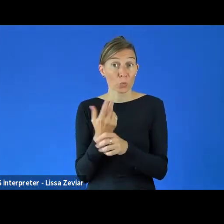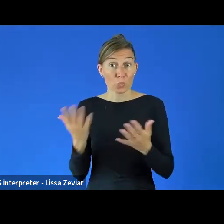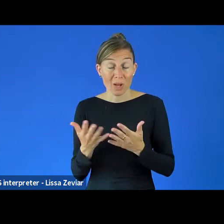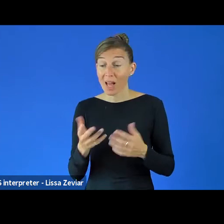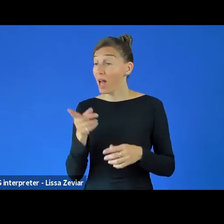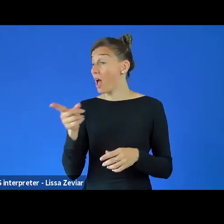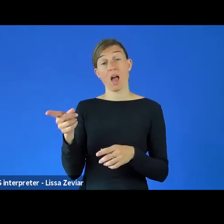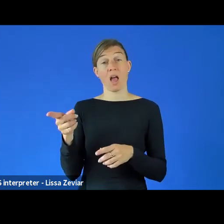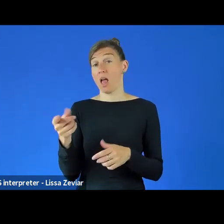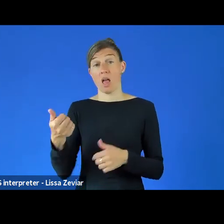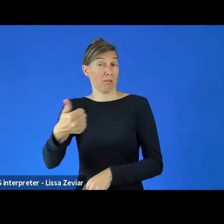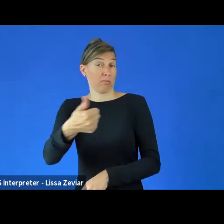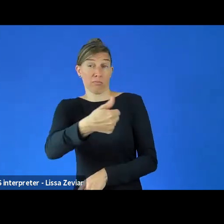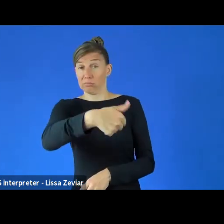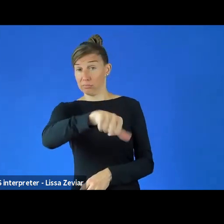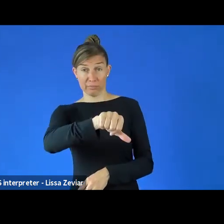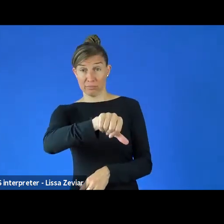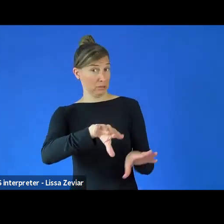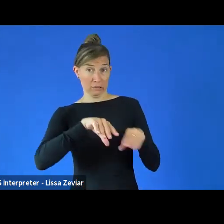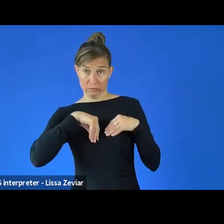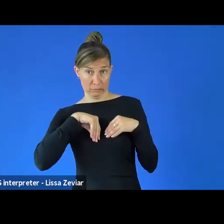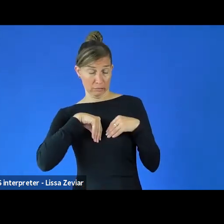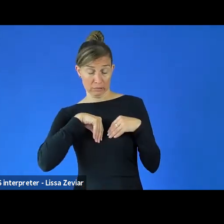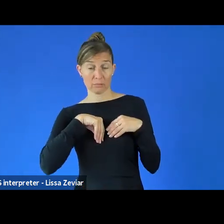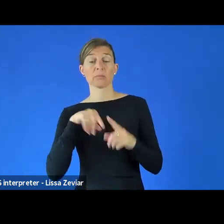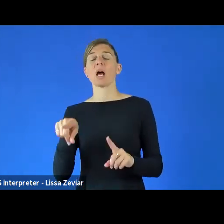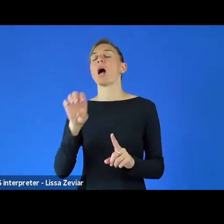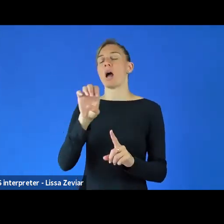the Accessibility Act foresees a different way to adopt